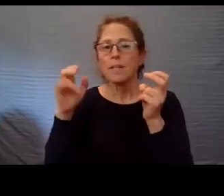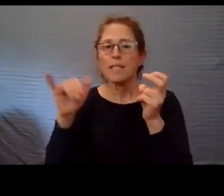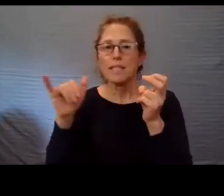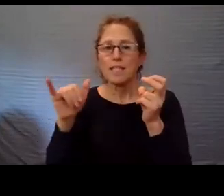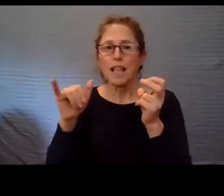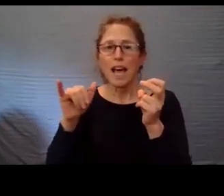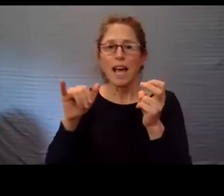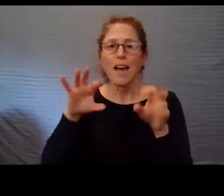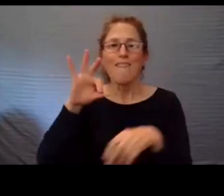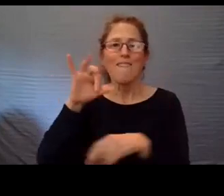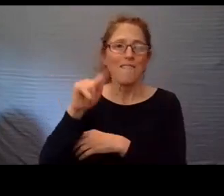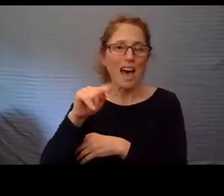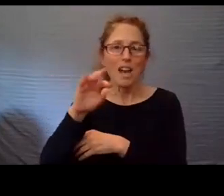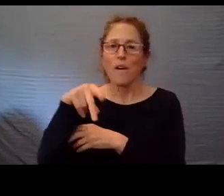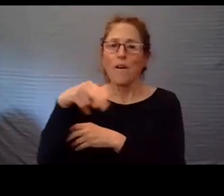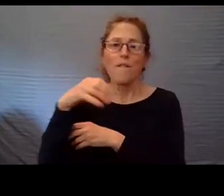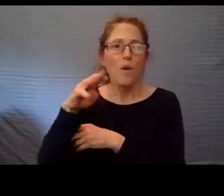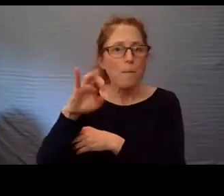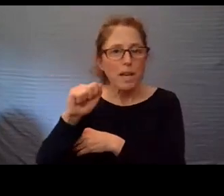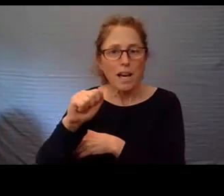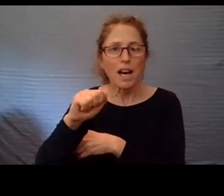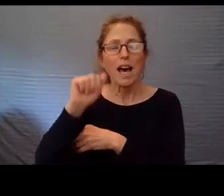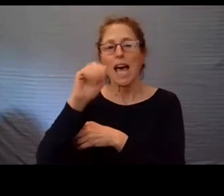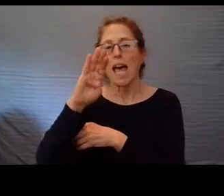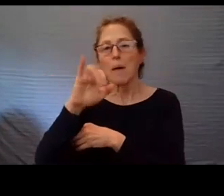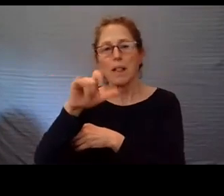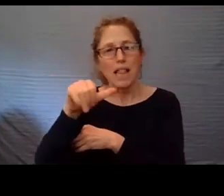ableism, eugenics, domestic violence, racism, and anti-blackness.